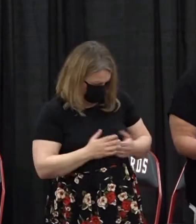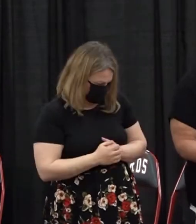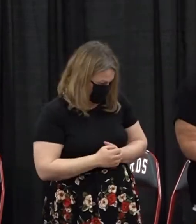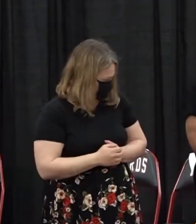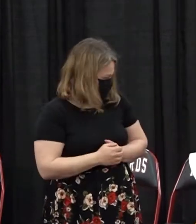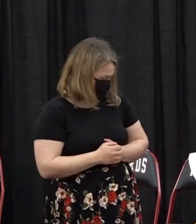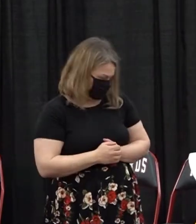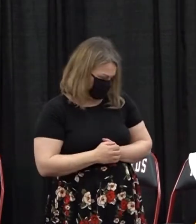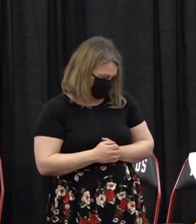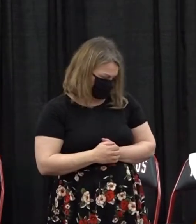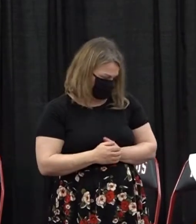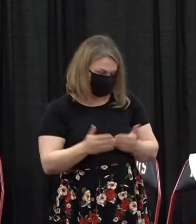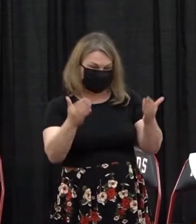She is not here.